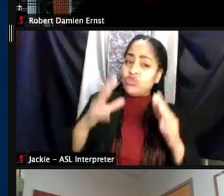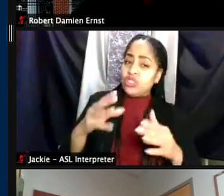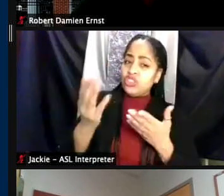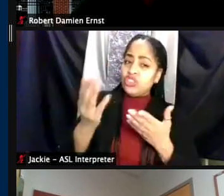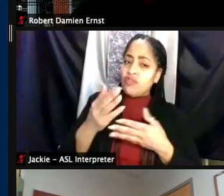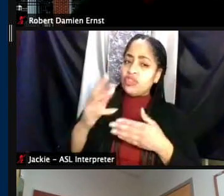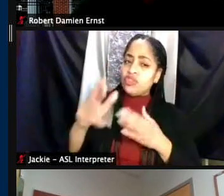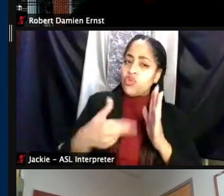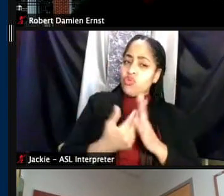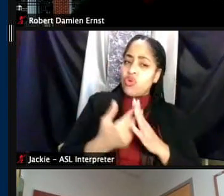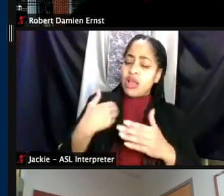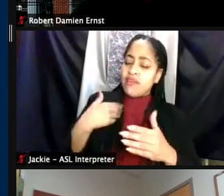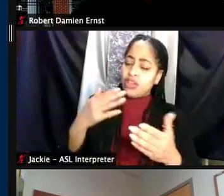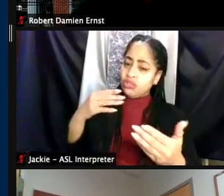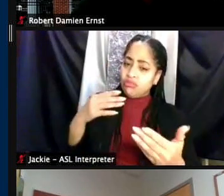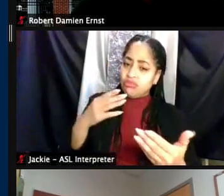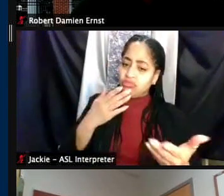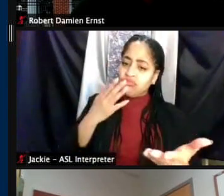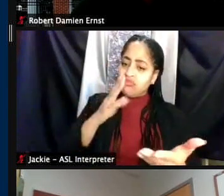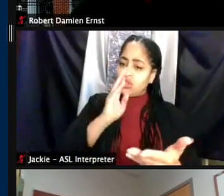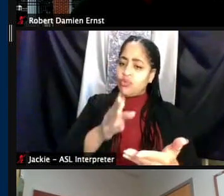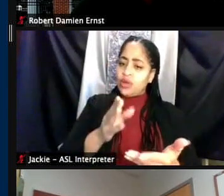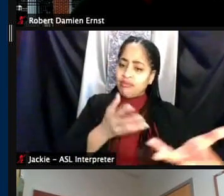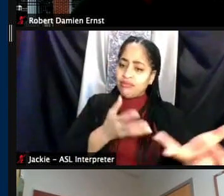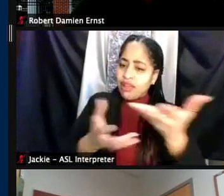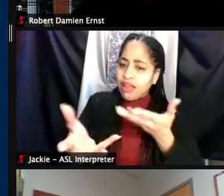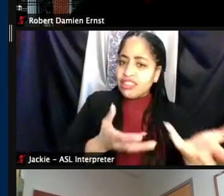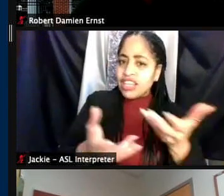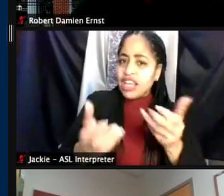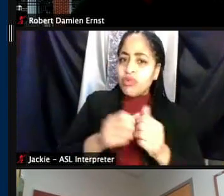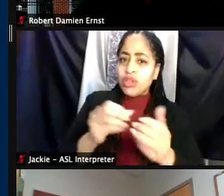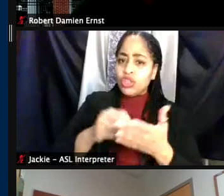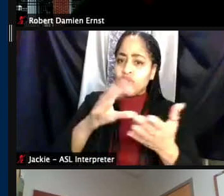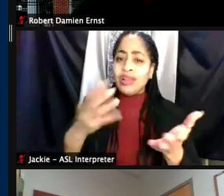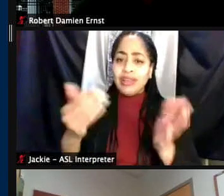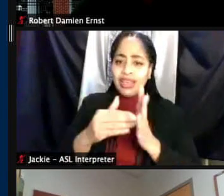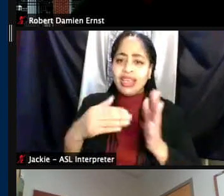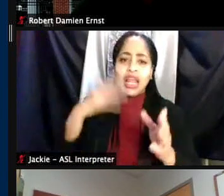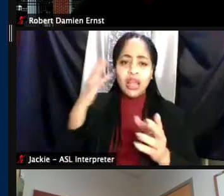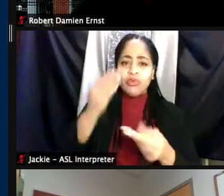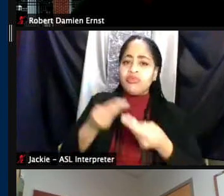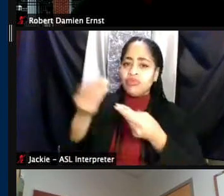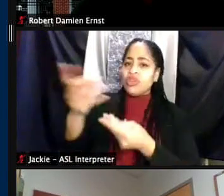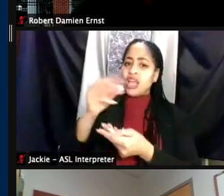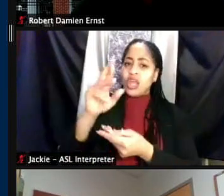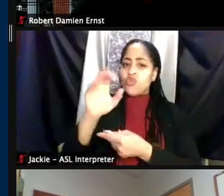We'll be having direct contact interaction with students. Can I throw that to you and Rob, if there's anything to add.